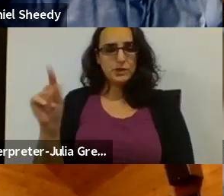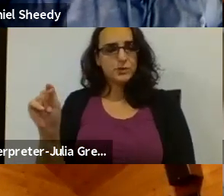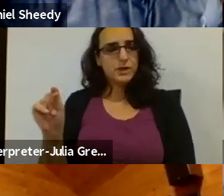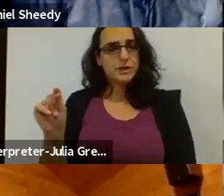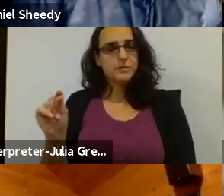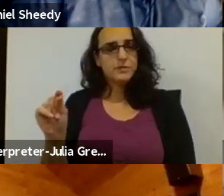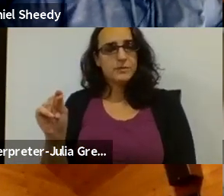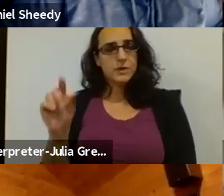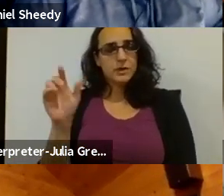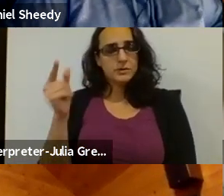Carolyn Gallagher: Emotion. Thank you. Second,